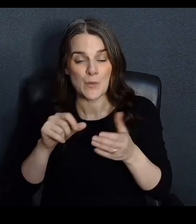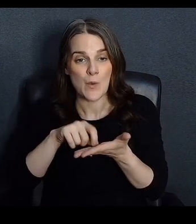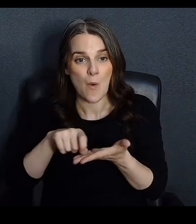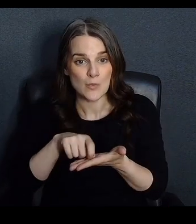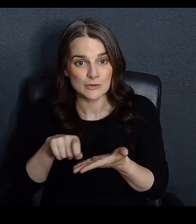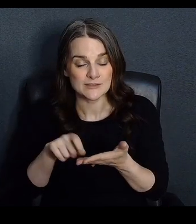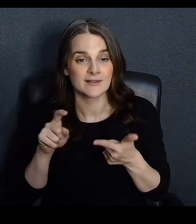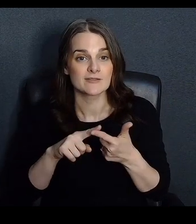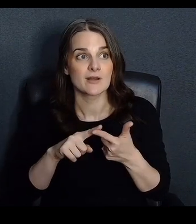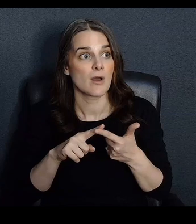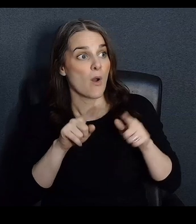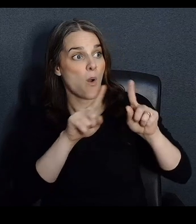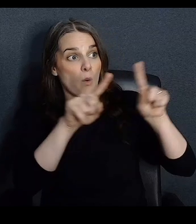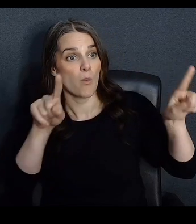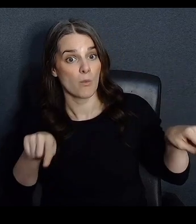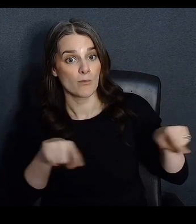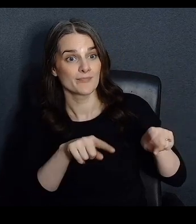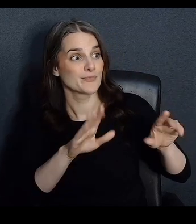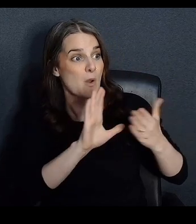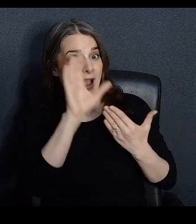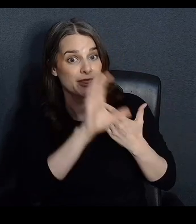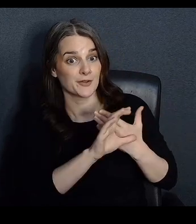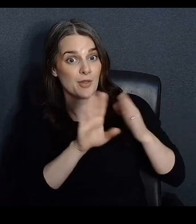using the built-in features on your smartphone, like timers,